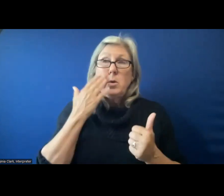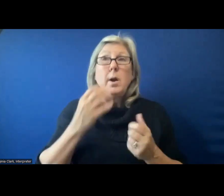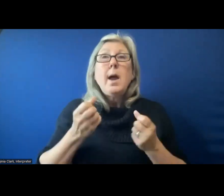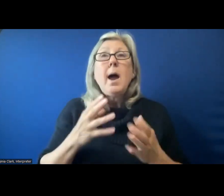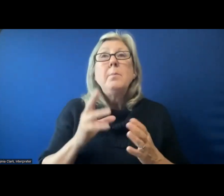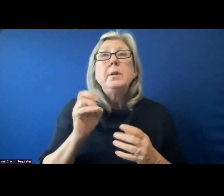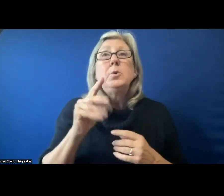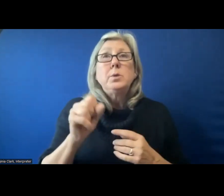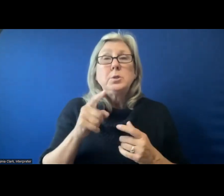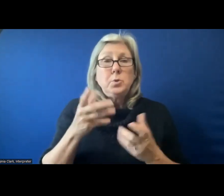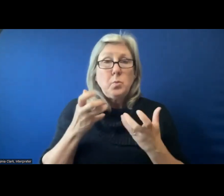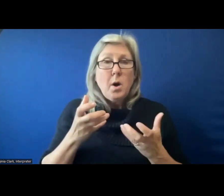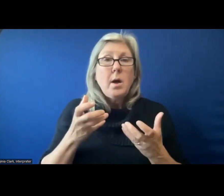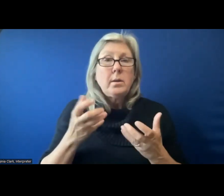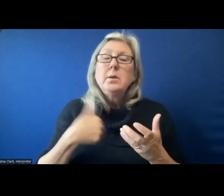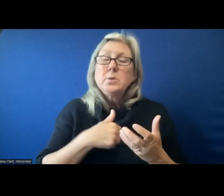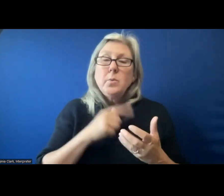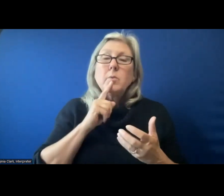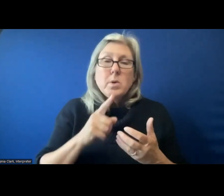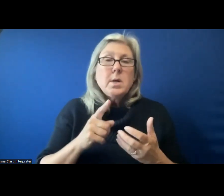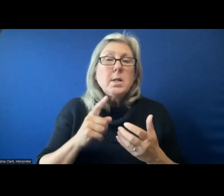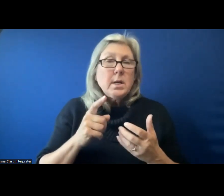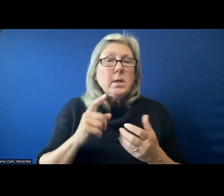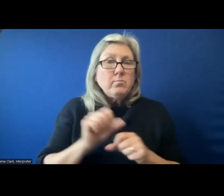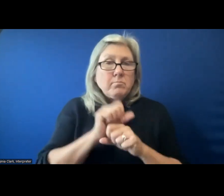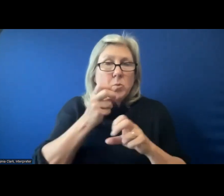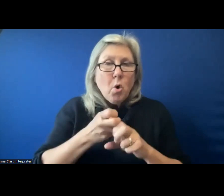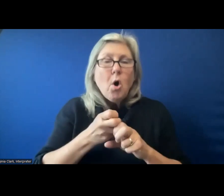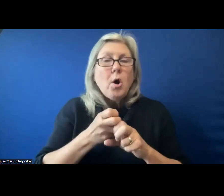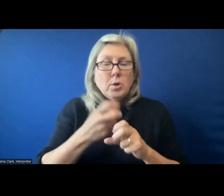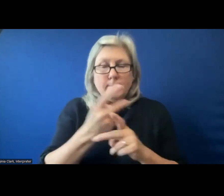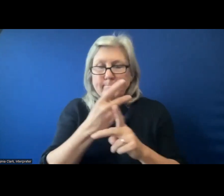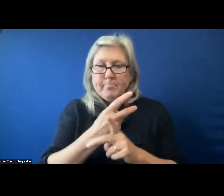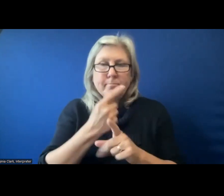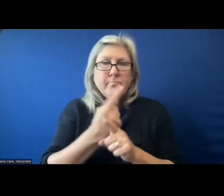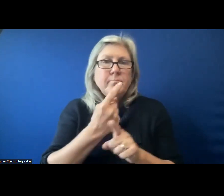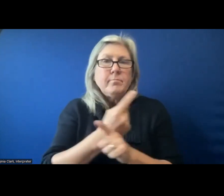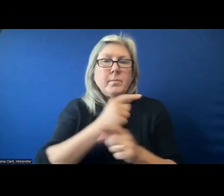So we really made an effort to come up with a number. And have some research behind the